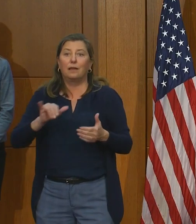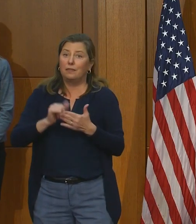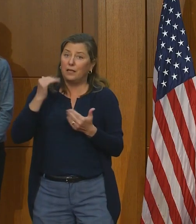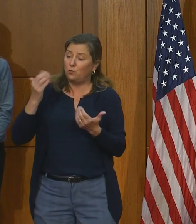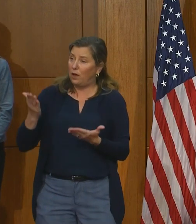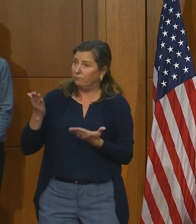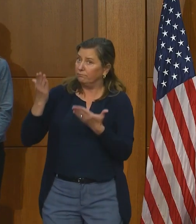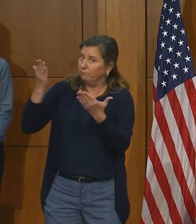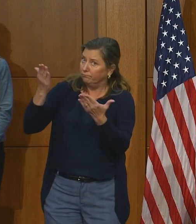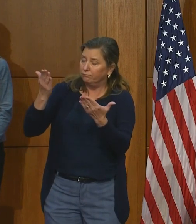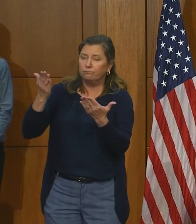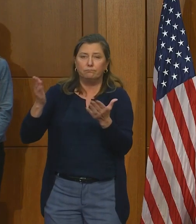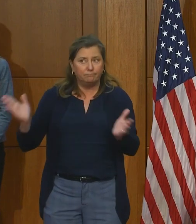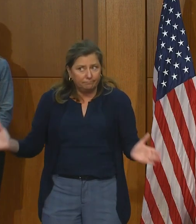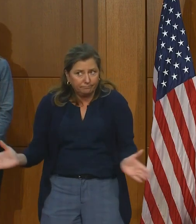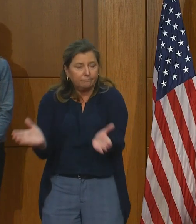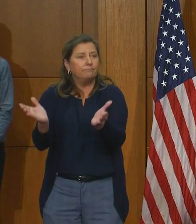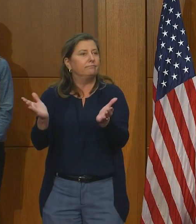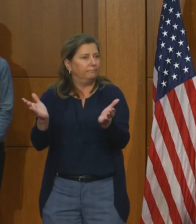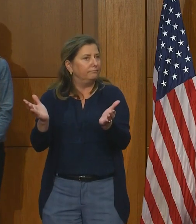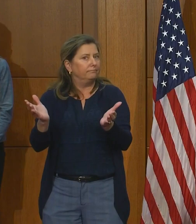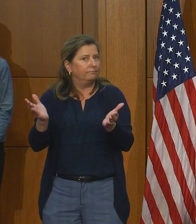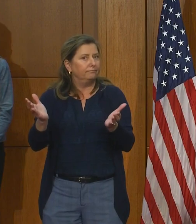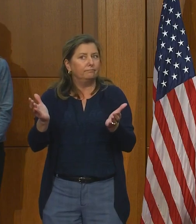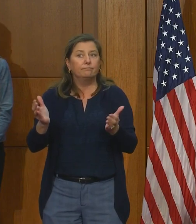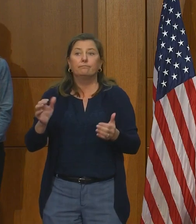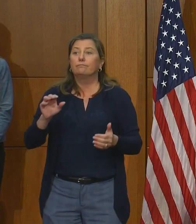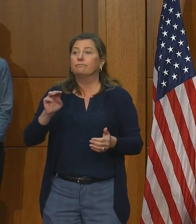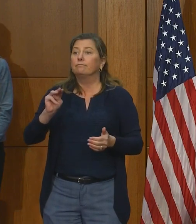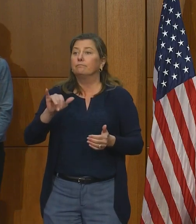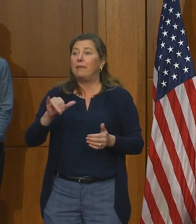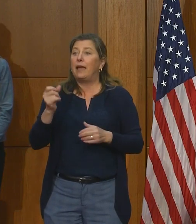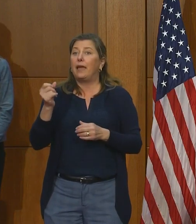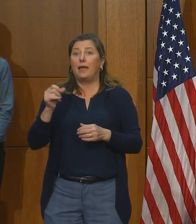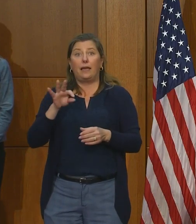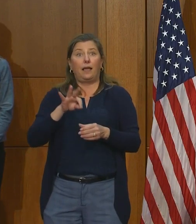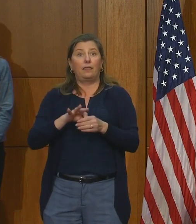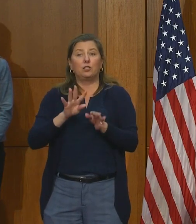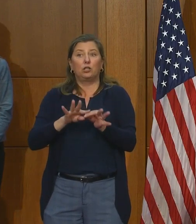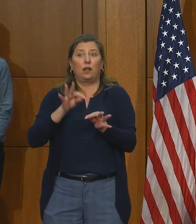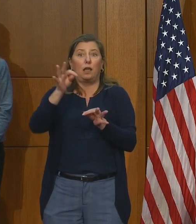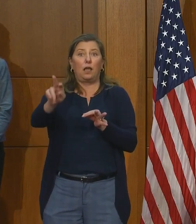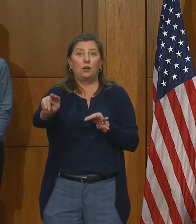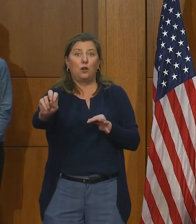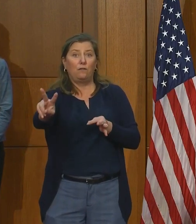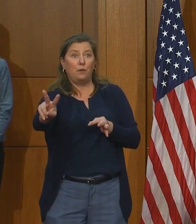AND BOATING. IT WAS A REASON THAT TIE- SUGGESTED AND